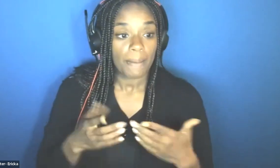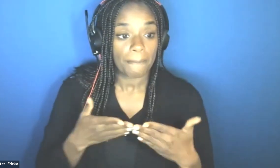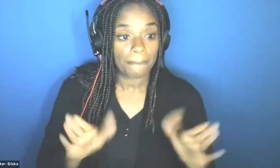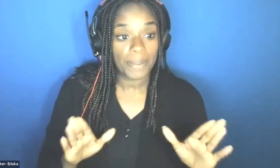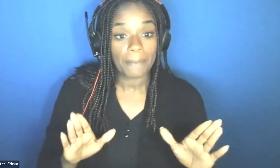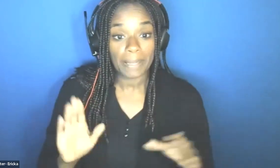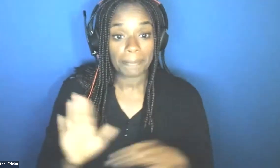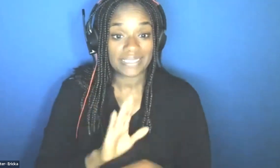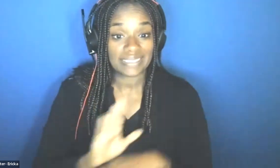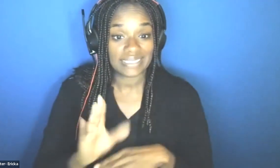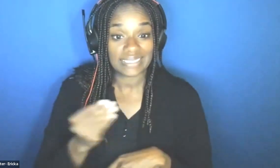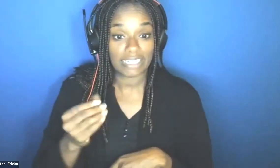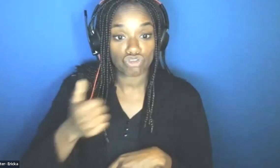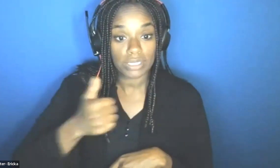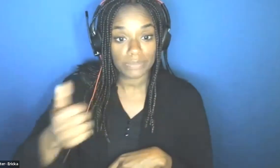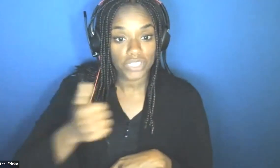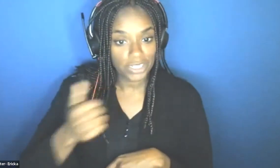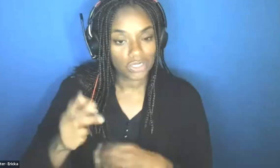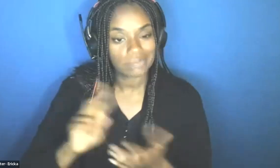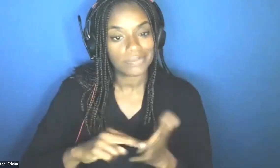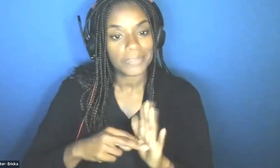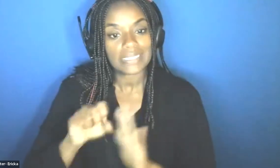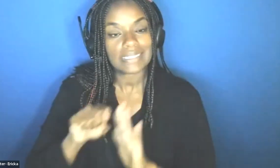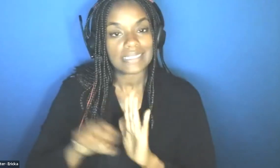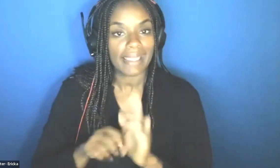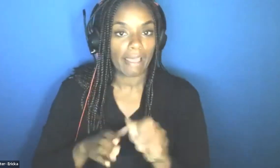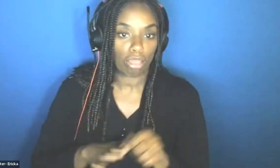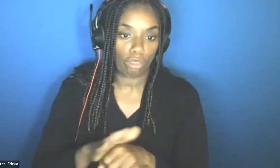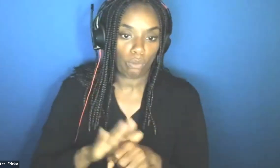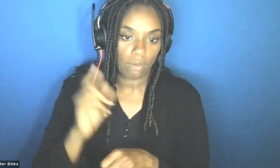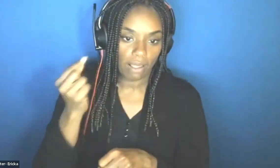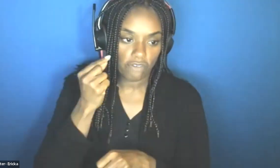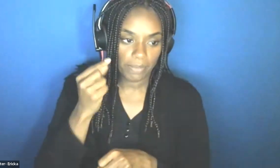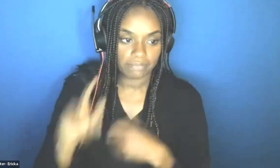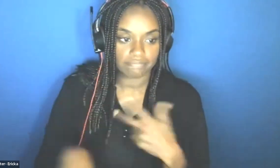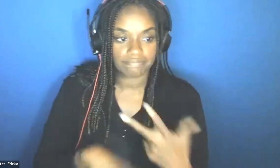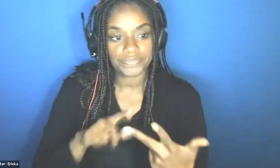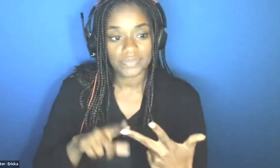Title I are the employment protections, allowing people with disabilities to have access to reasonable accommodations to provide equality in the workplace. Title II are public entities and transportation.